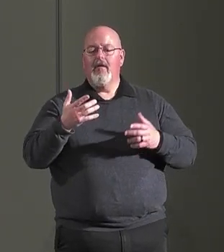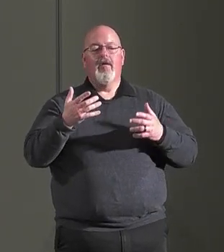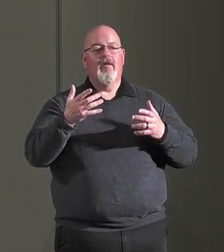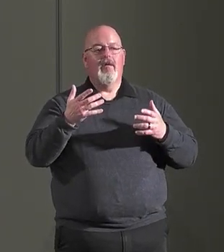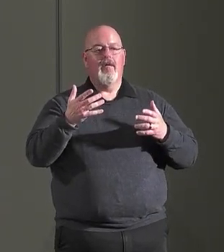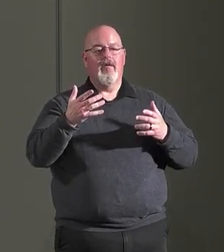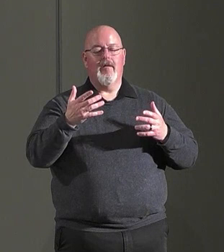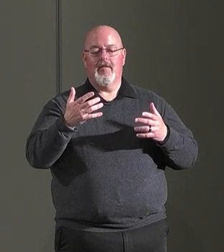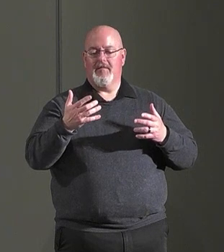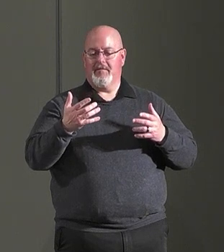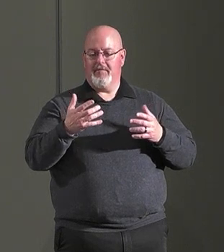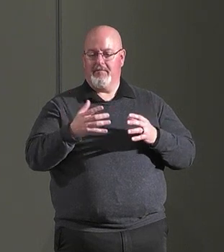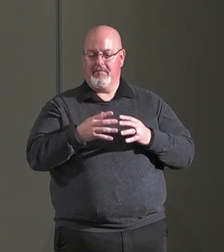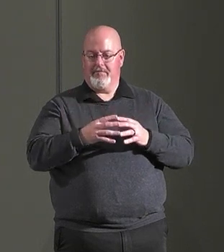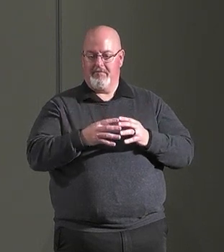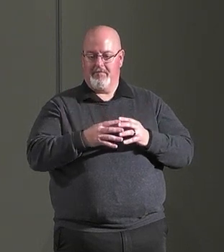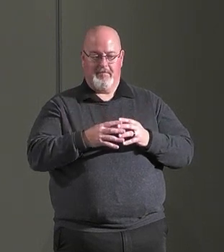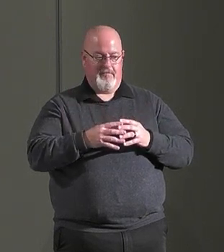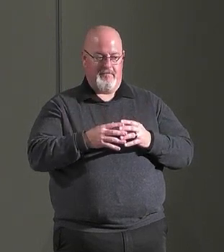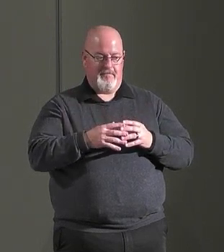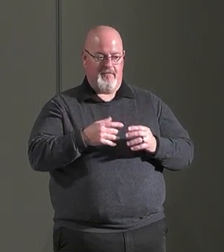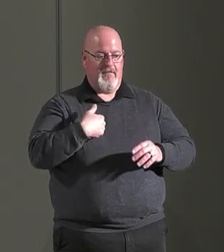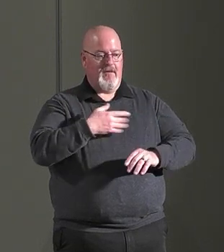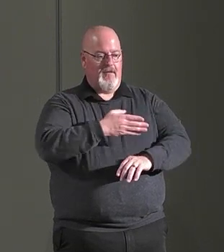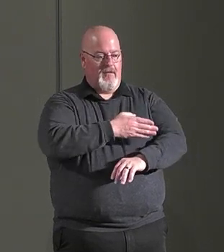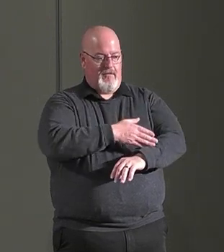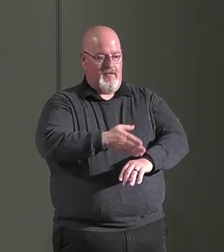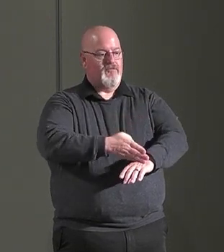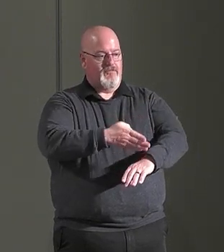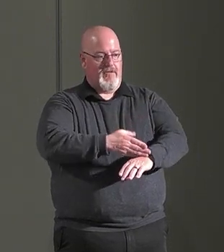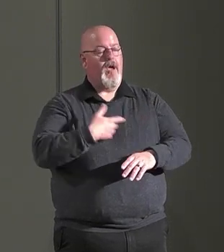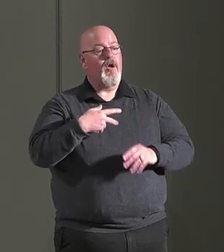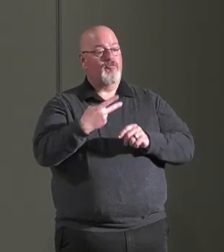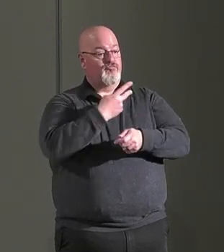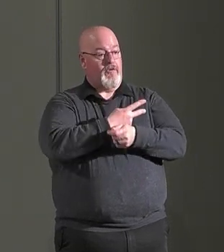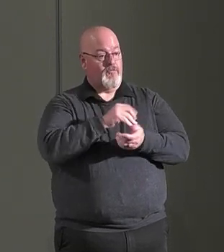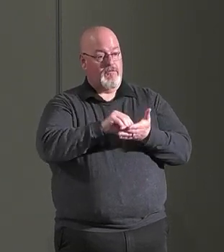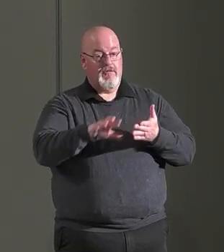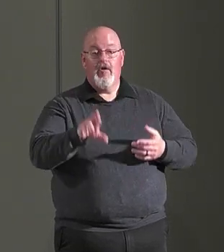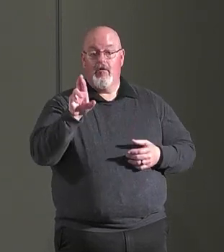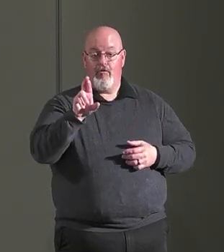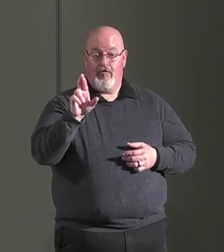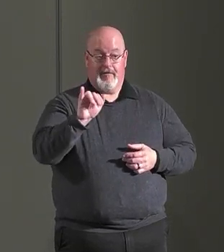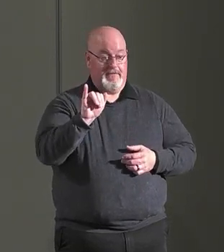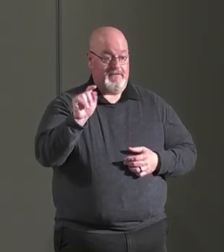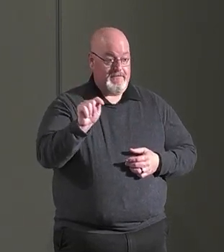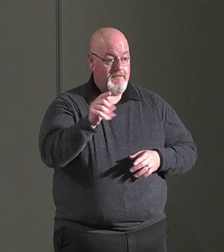pants. So I'm a graduate student at the Rochester Institute of Technology majoring in human